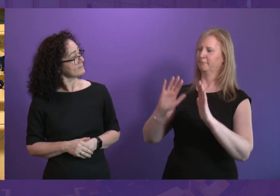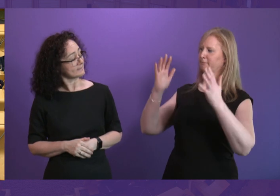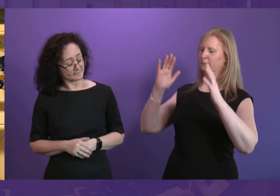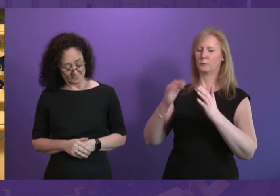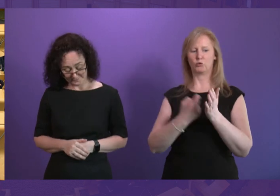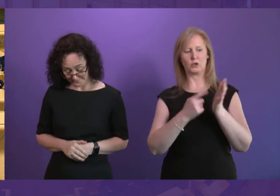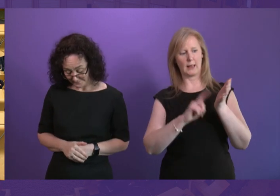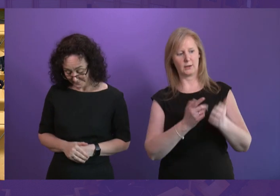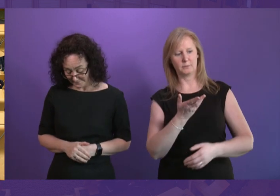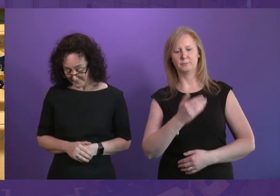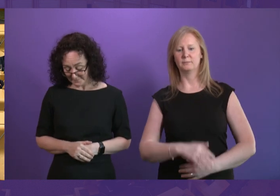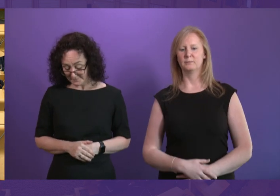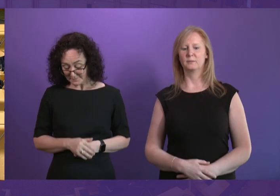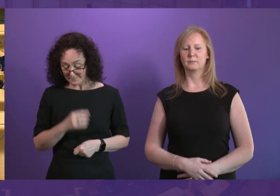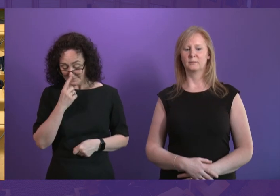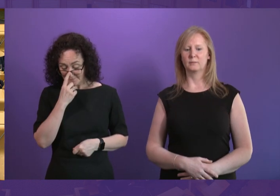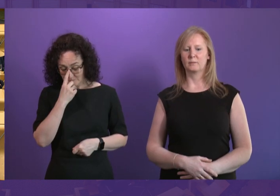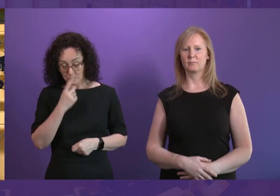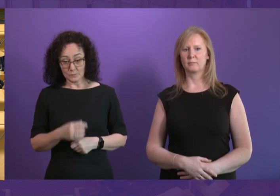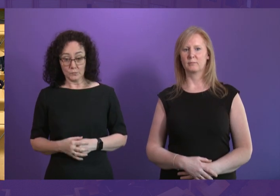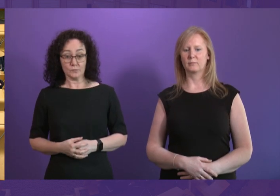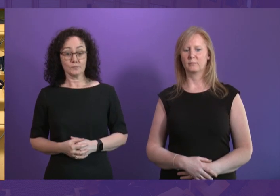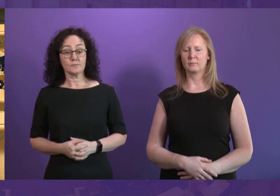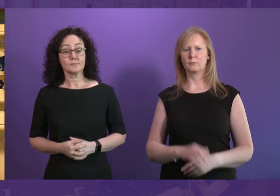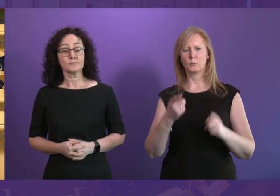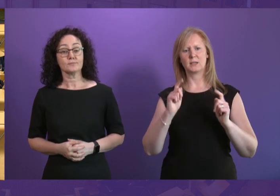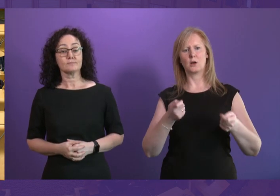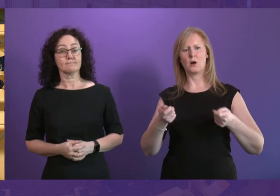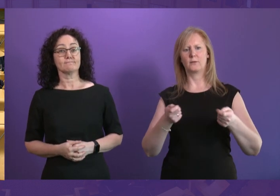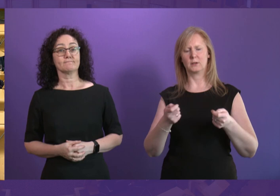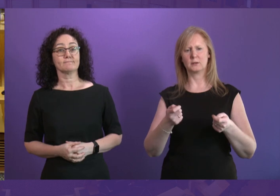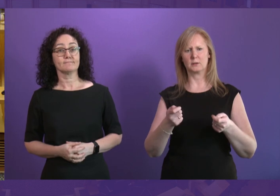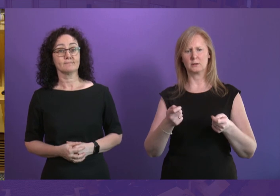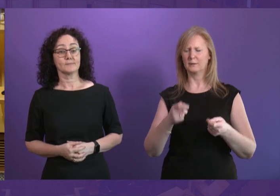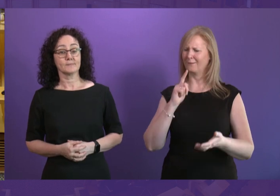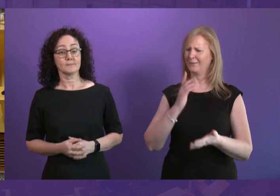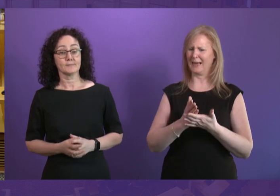Richard Leonard: Here is a fact: it is not just in Dundee where